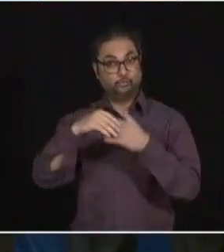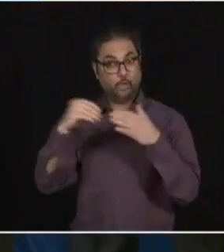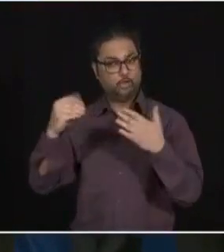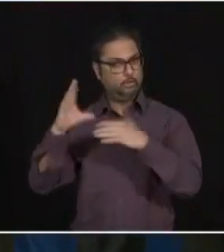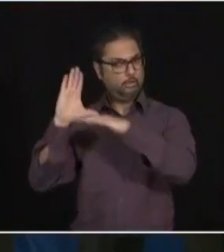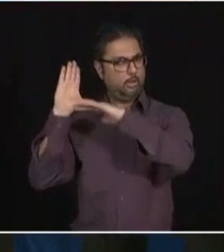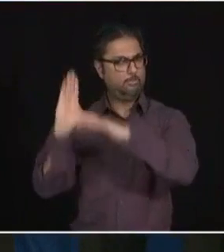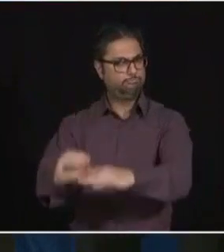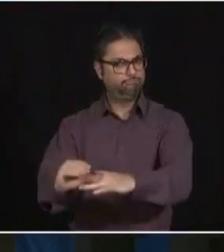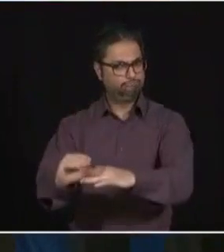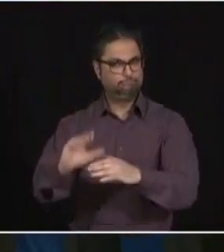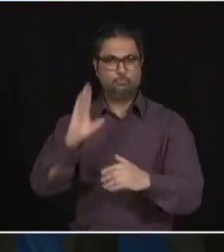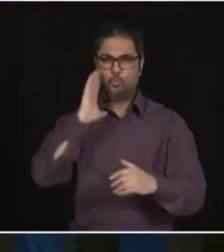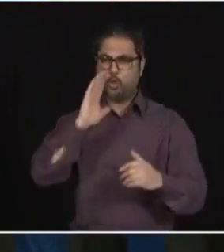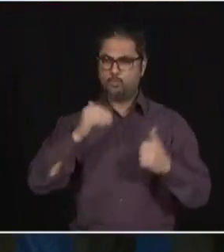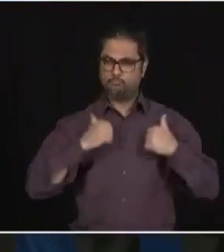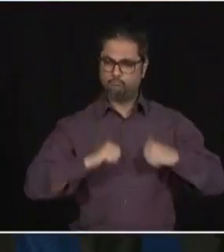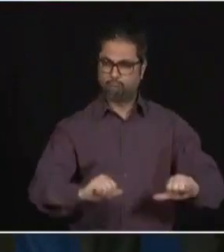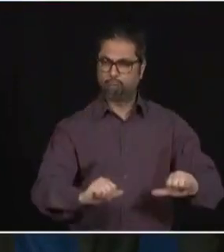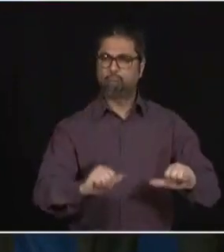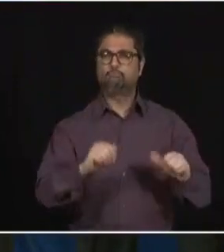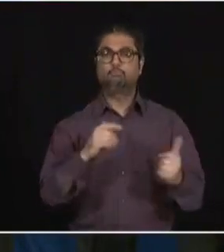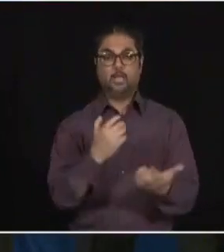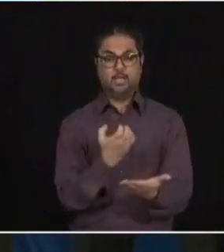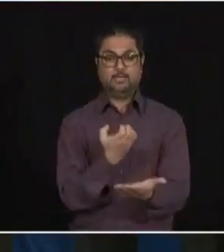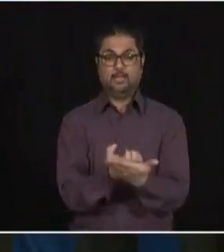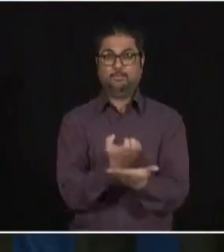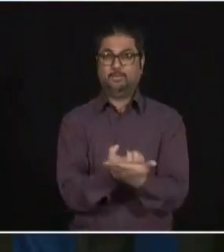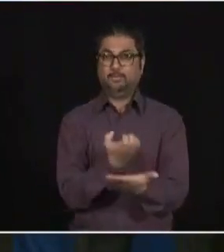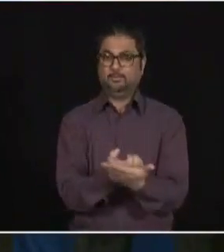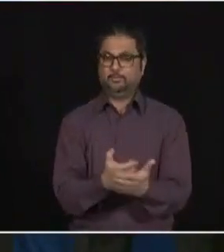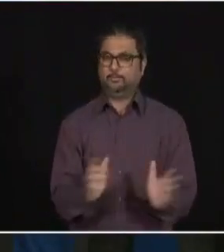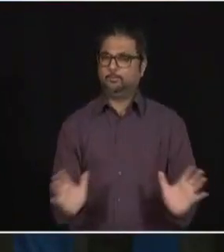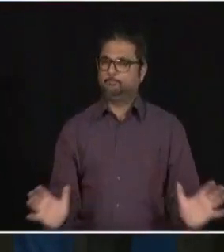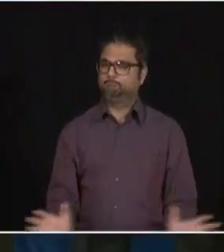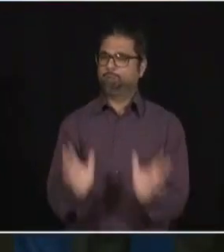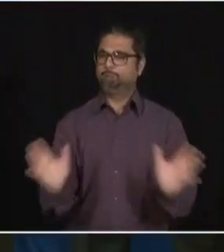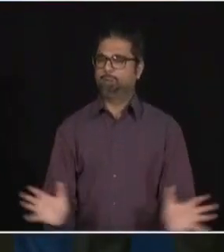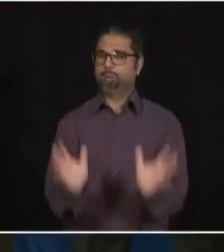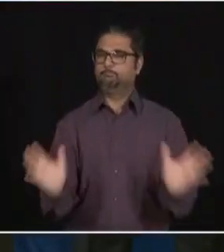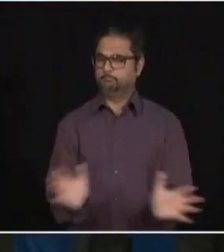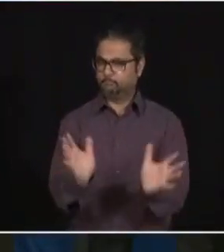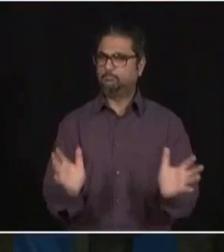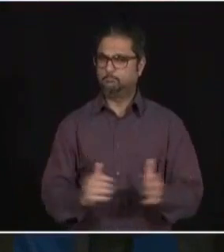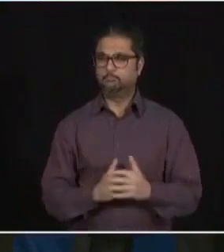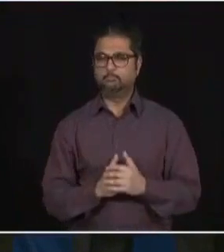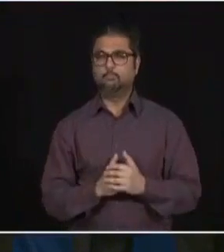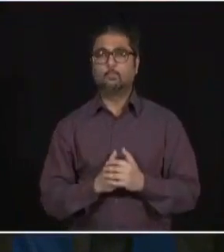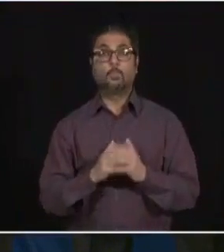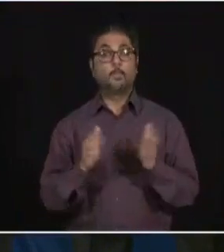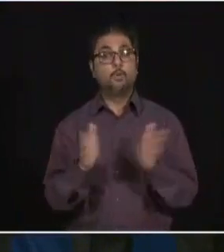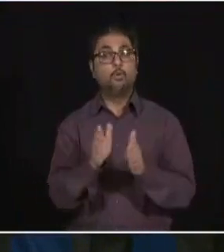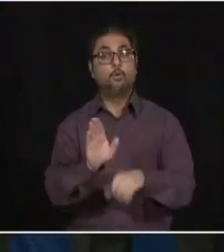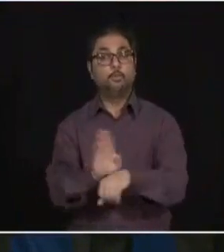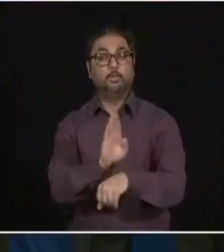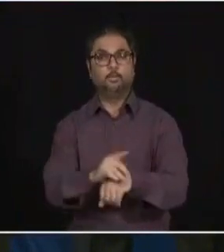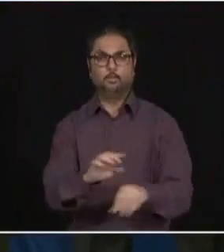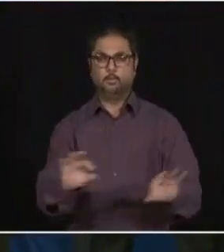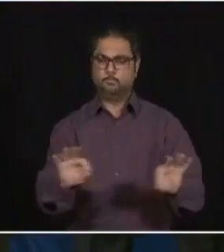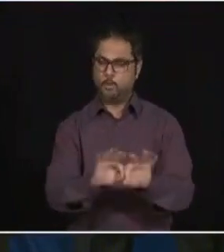help kick-start the economy, support them, because they're the backbone of our economy, small businesses. We have to give people